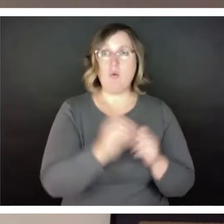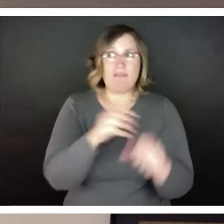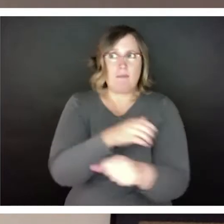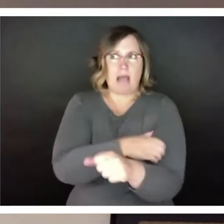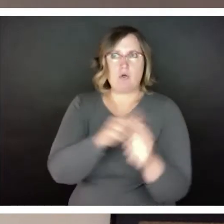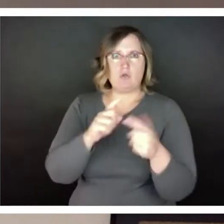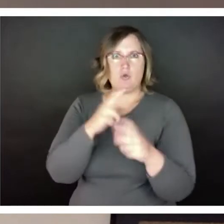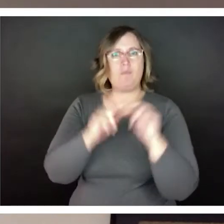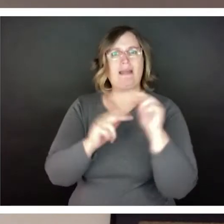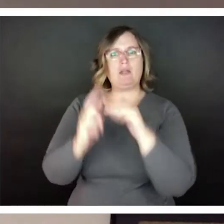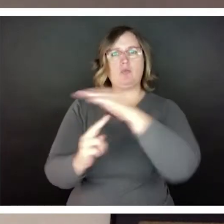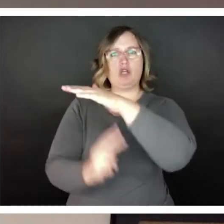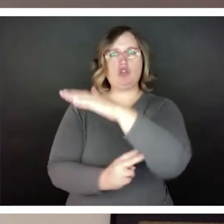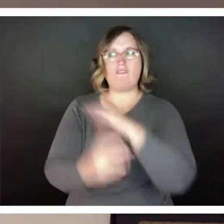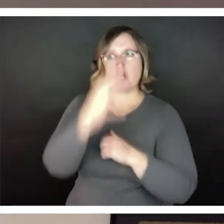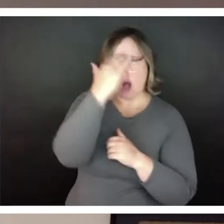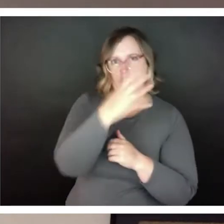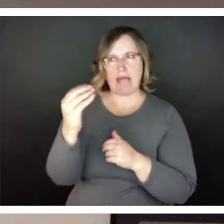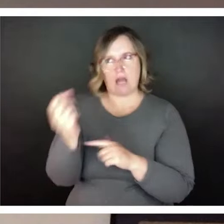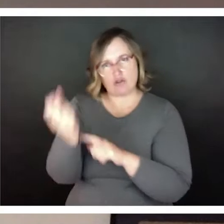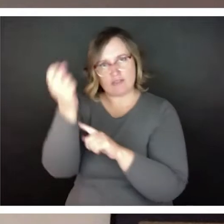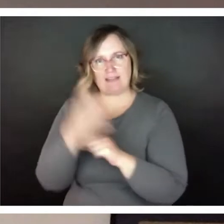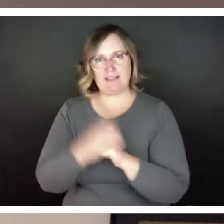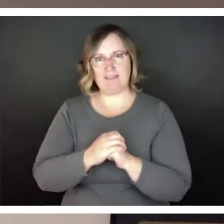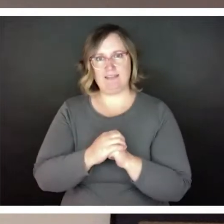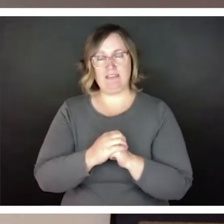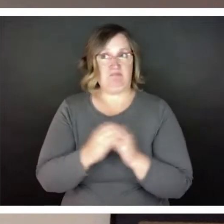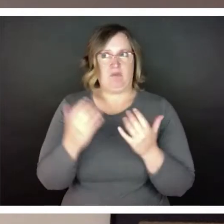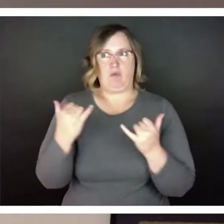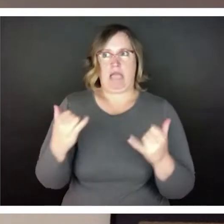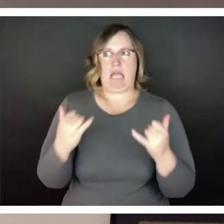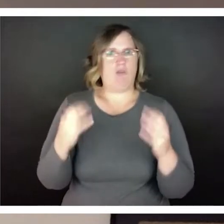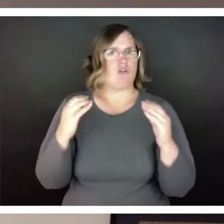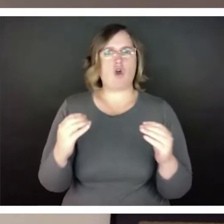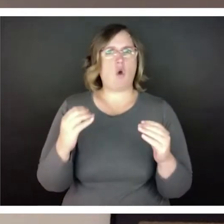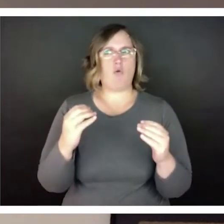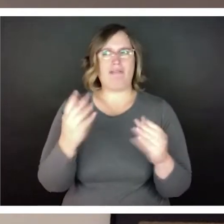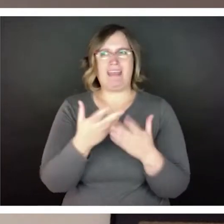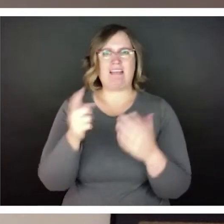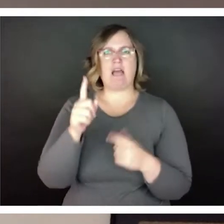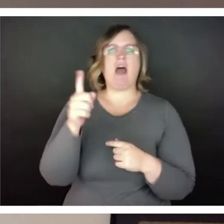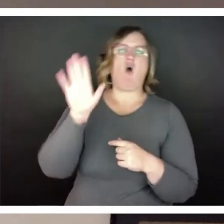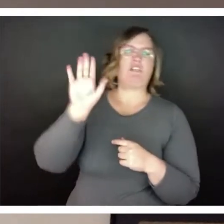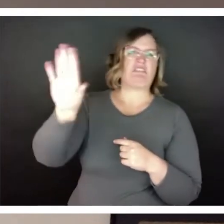and understanding. Presently, there's no such thing as someone else's problem. We have to exercise the power we have